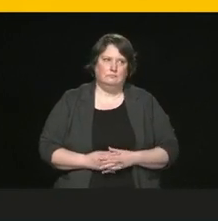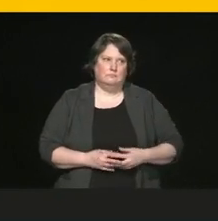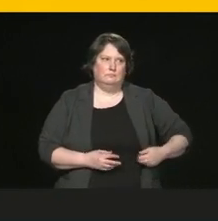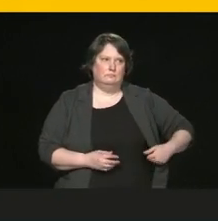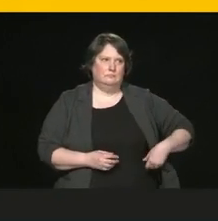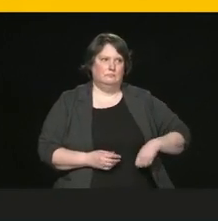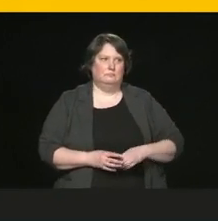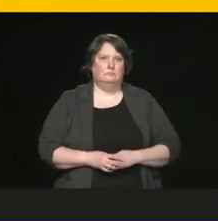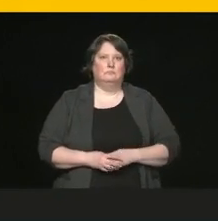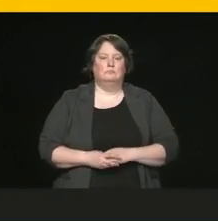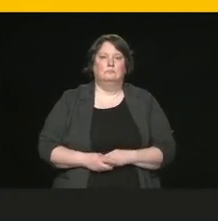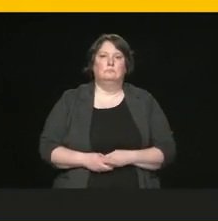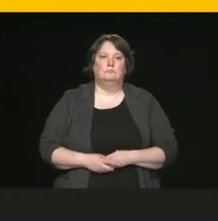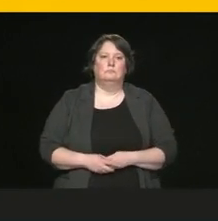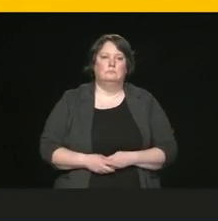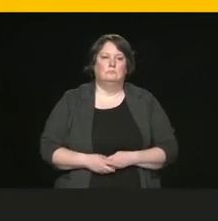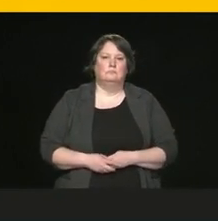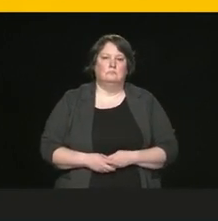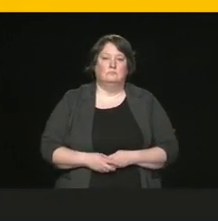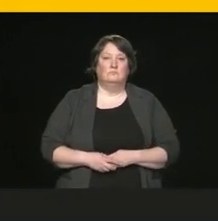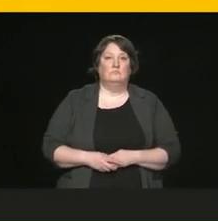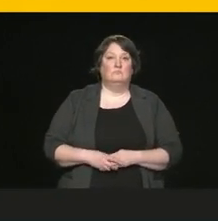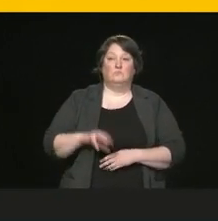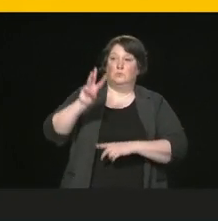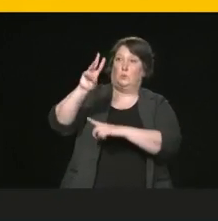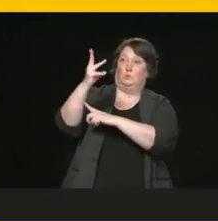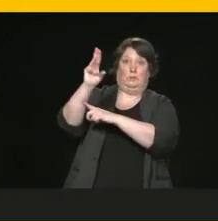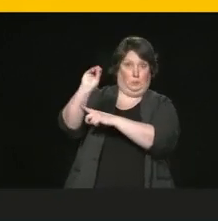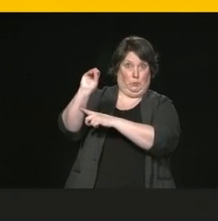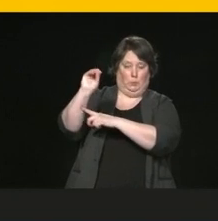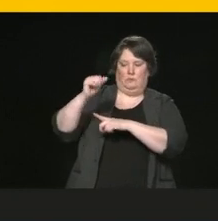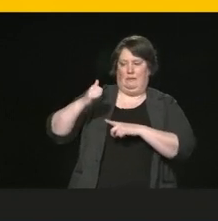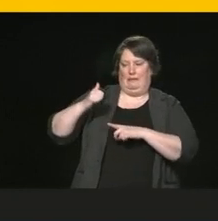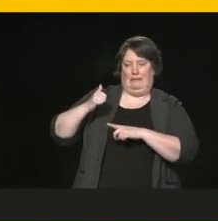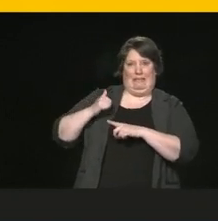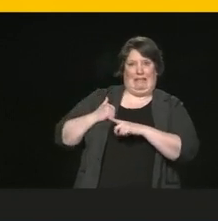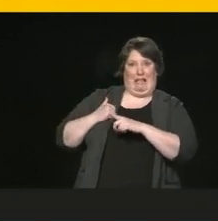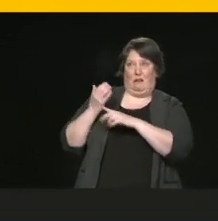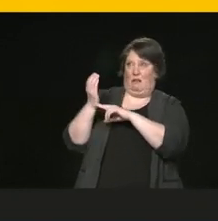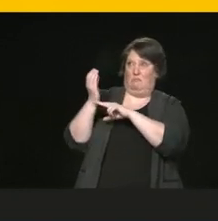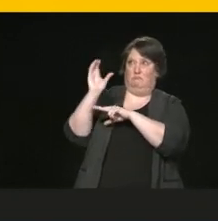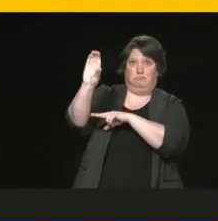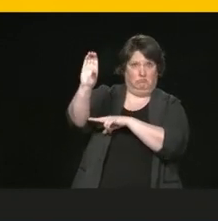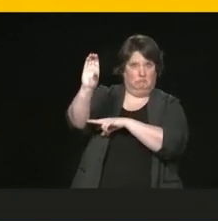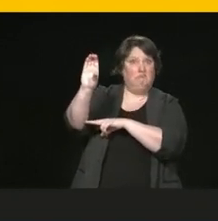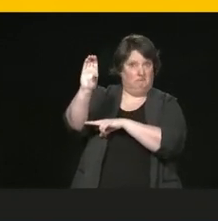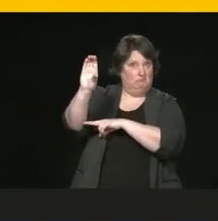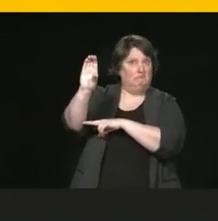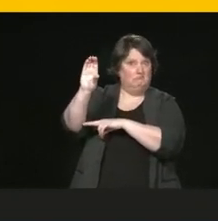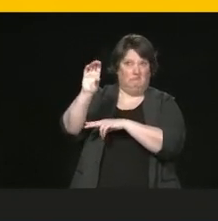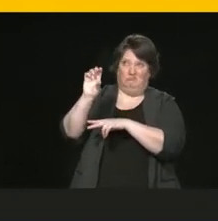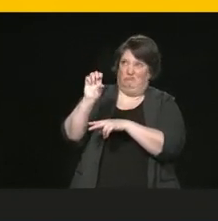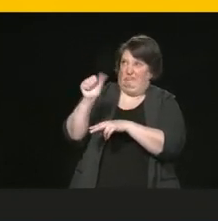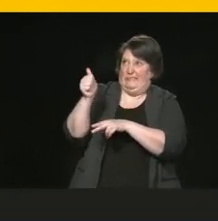Prime Minister Trudeau: OK. [SPEAKING FRENCH].